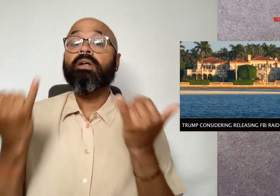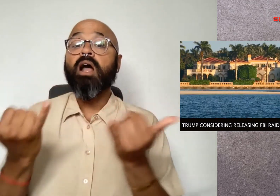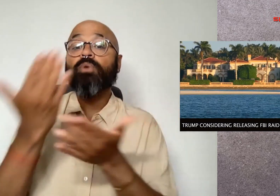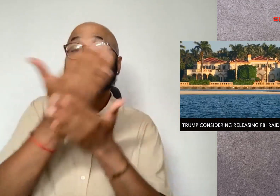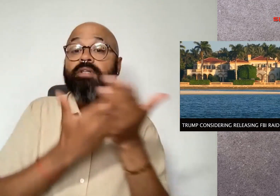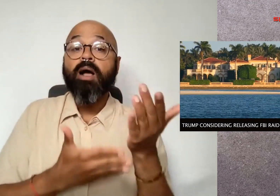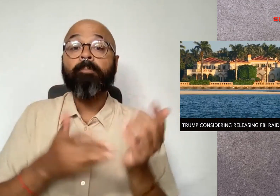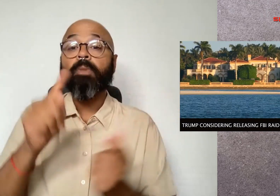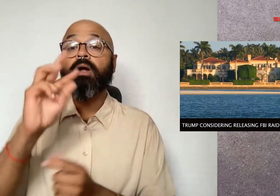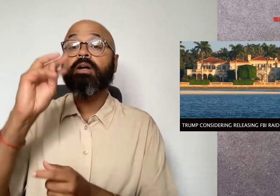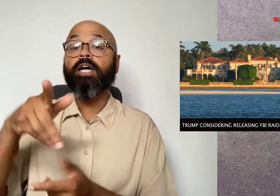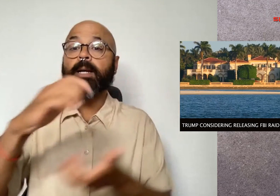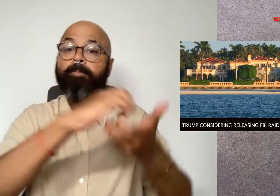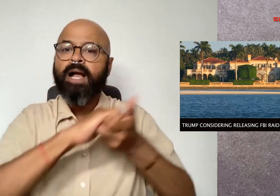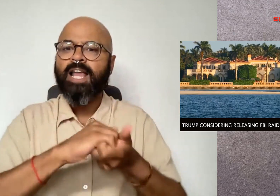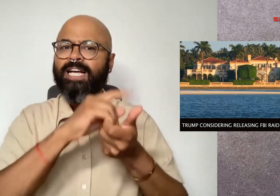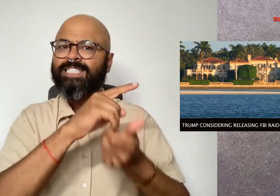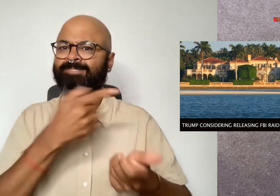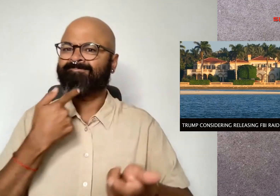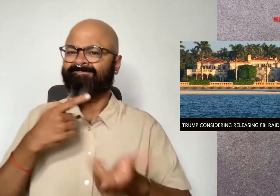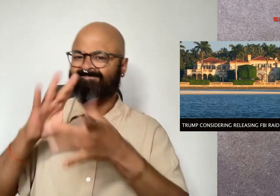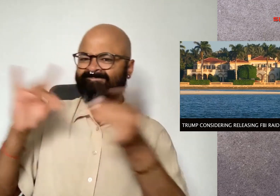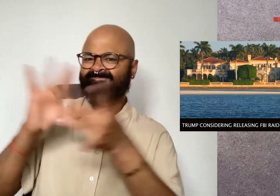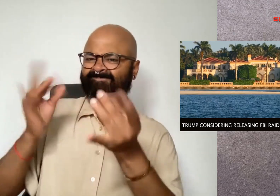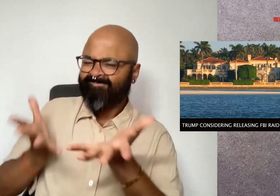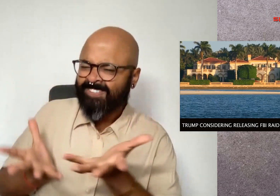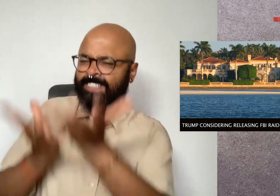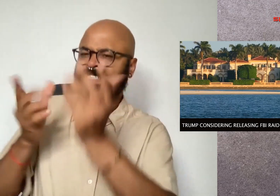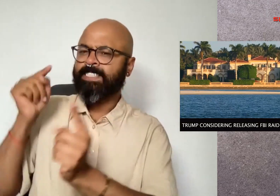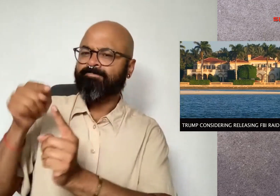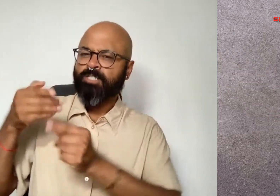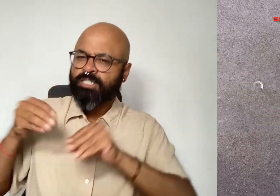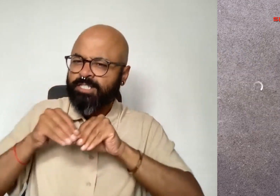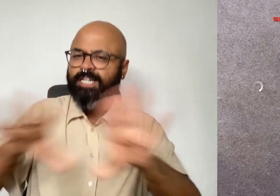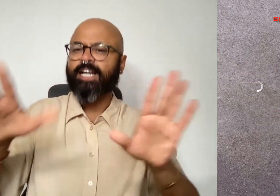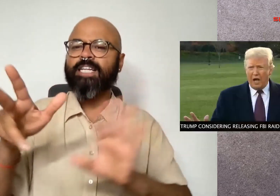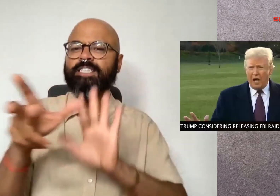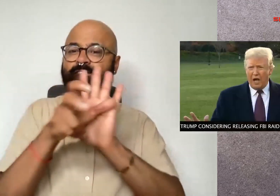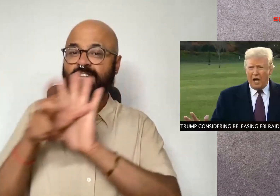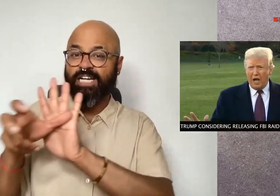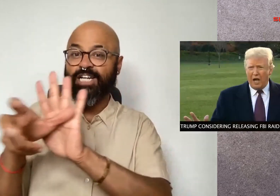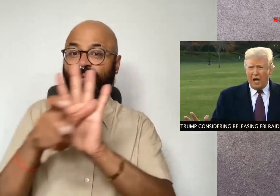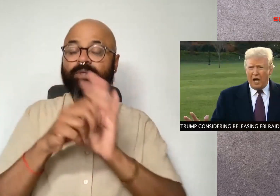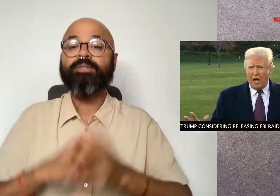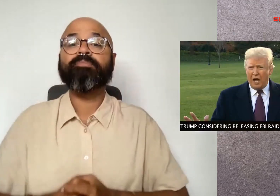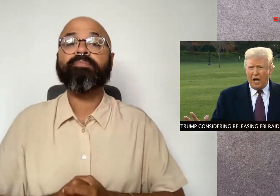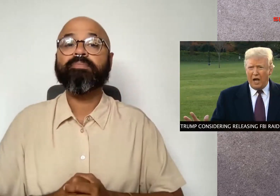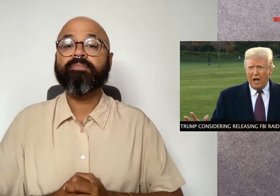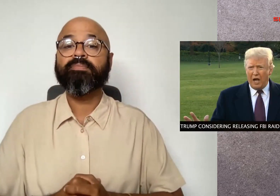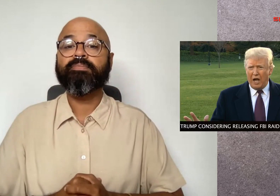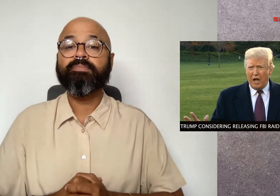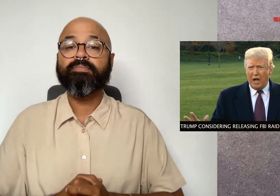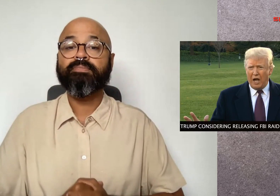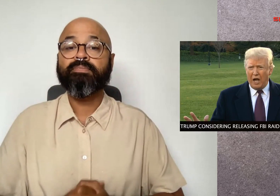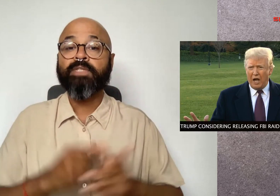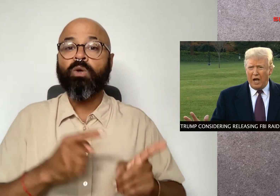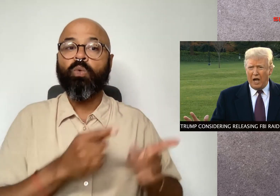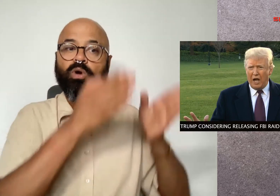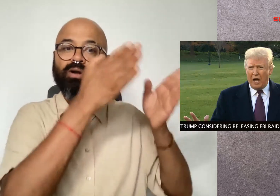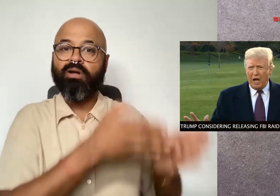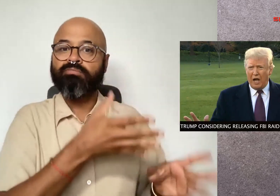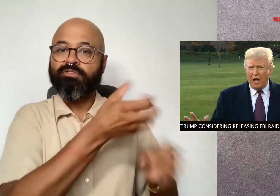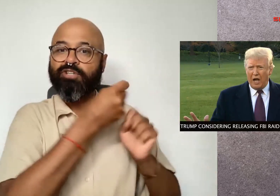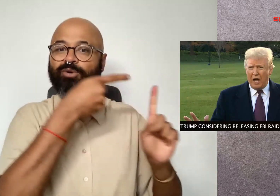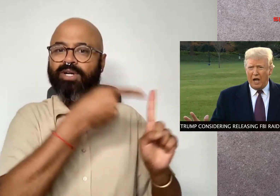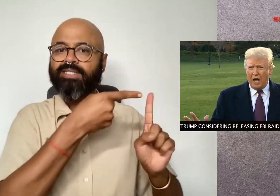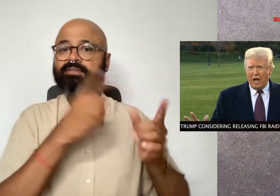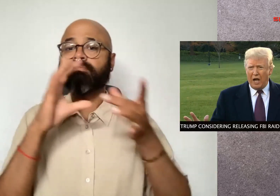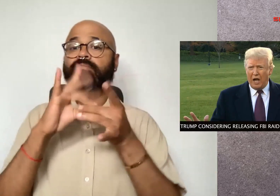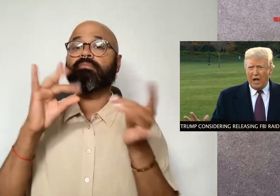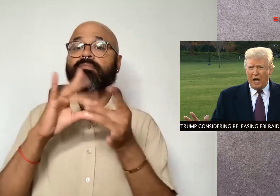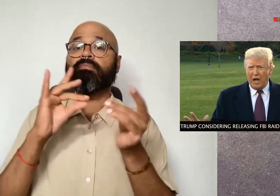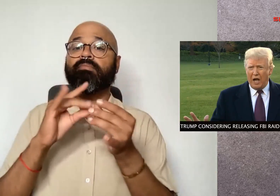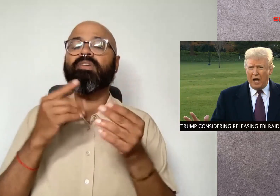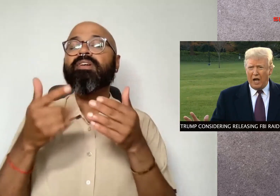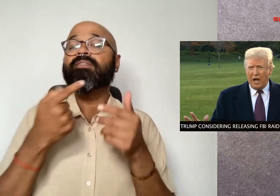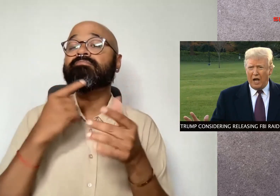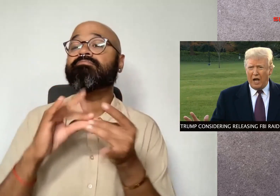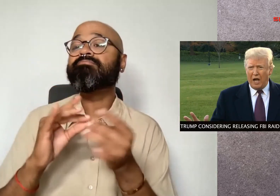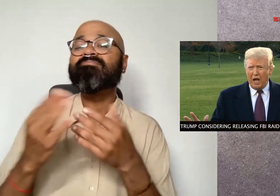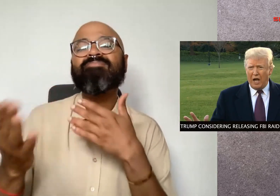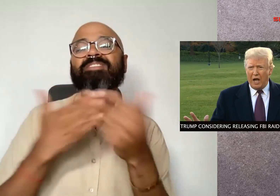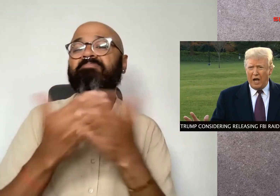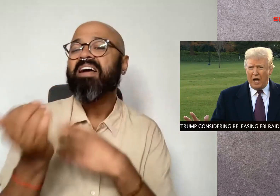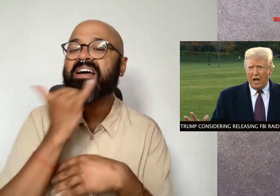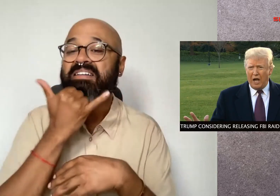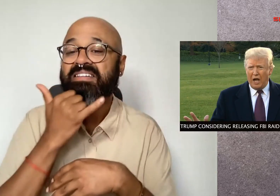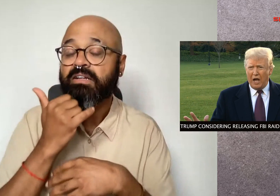off now some of Trump's allies are urging him to release the video